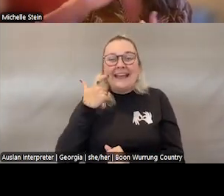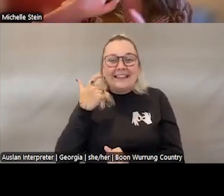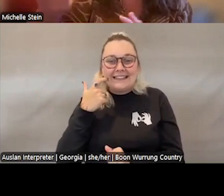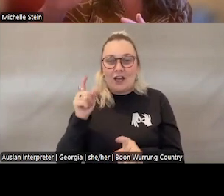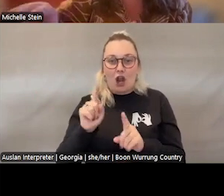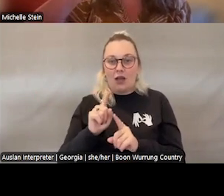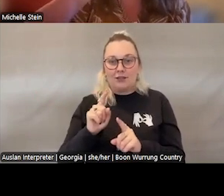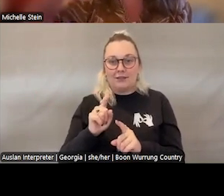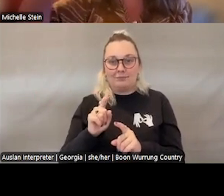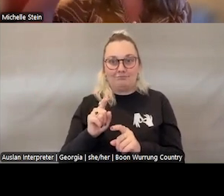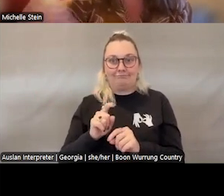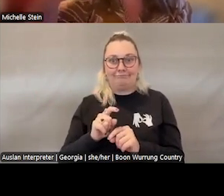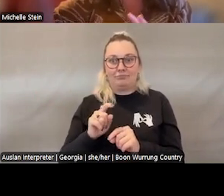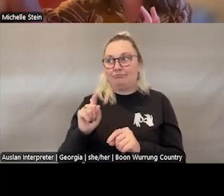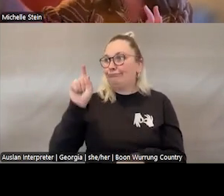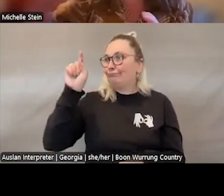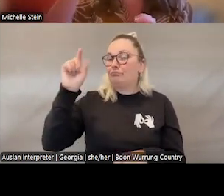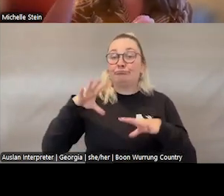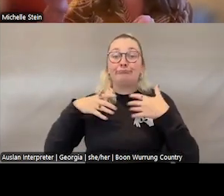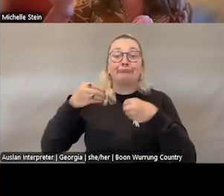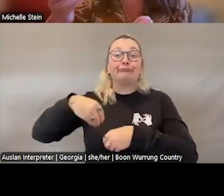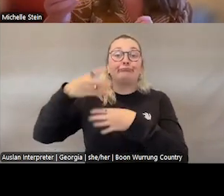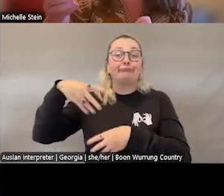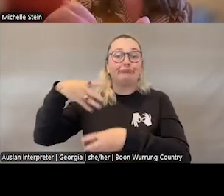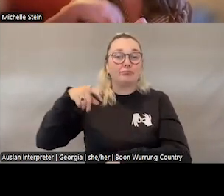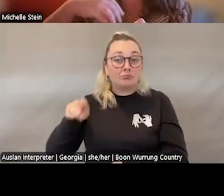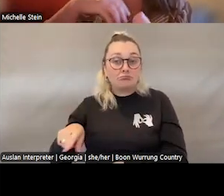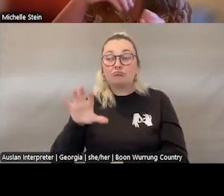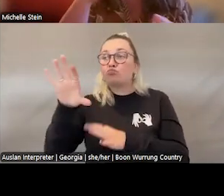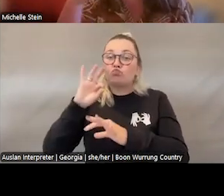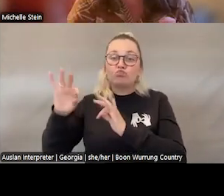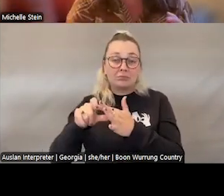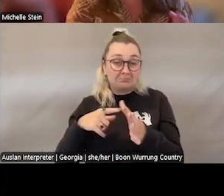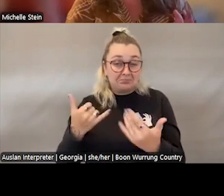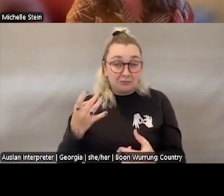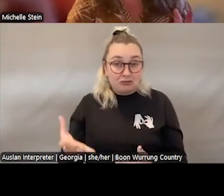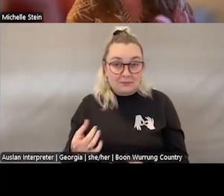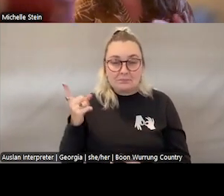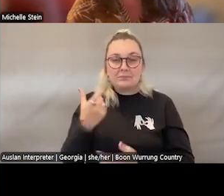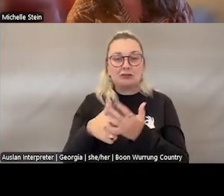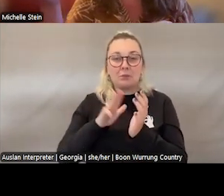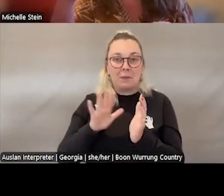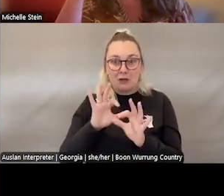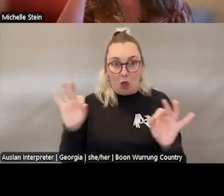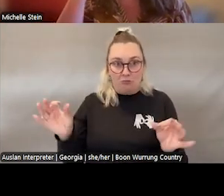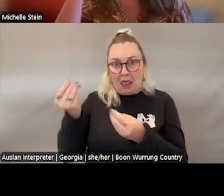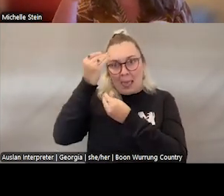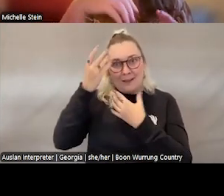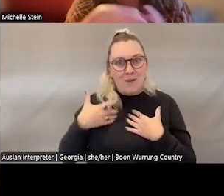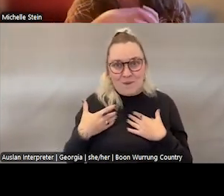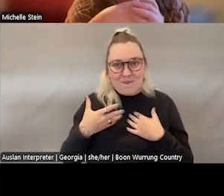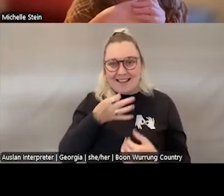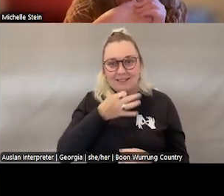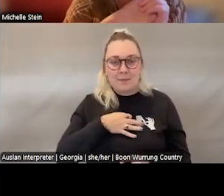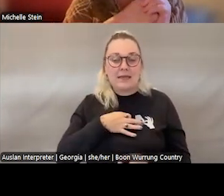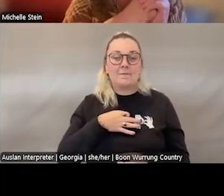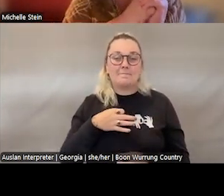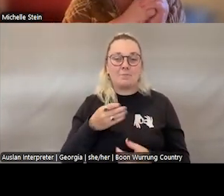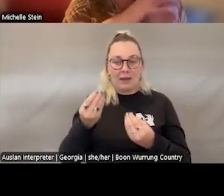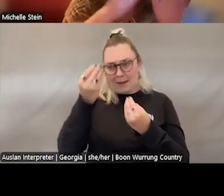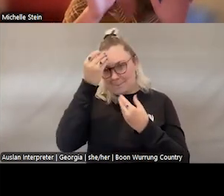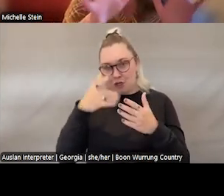might just press a button and it pulls out. Maybe it is not, let me know in the queue